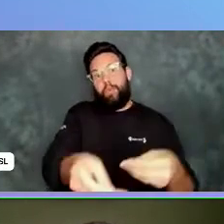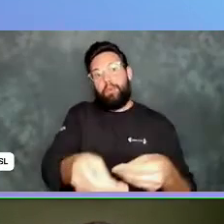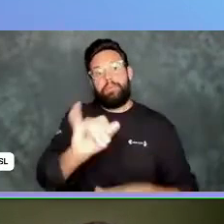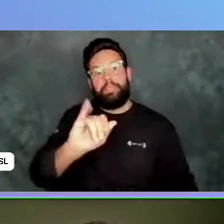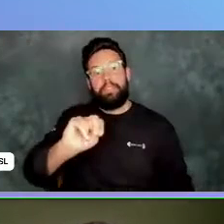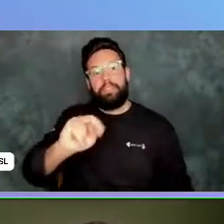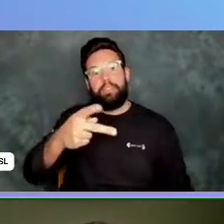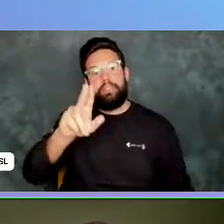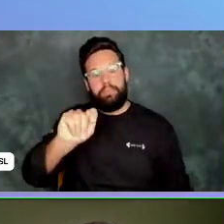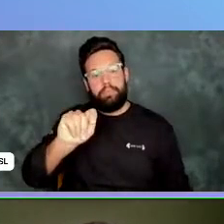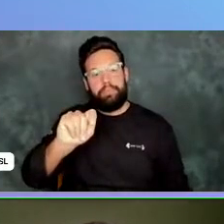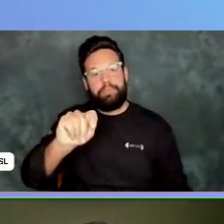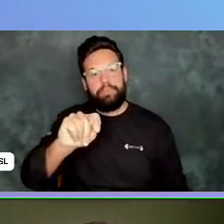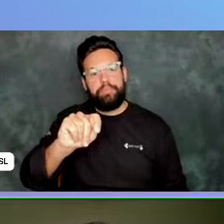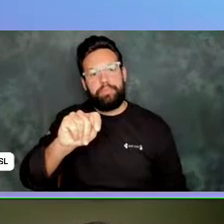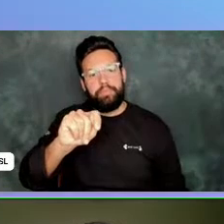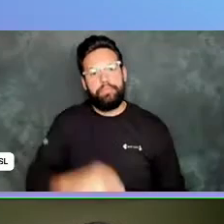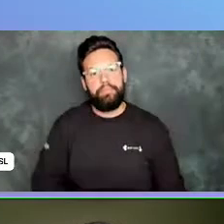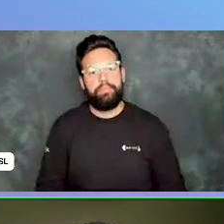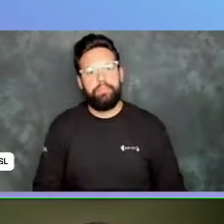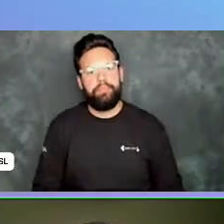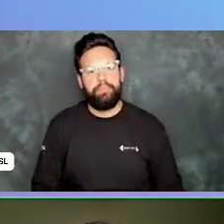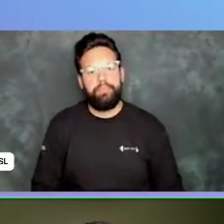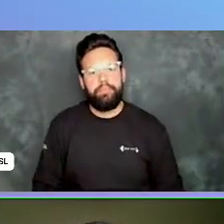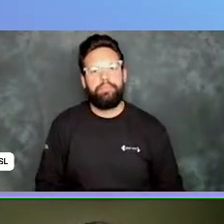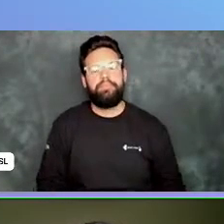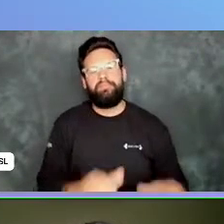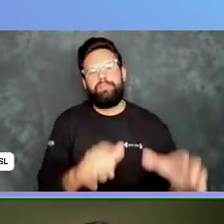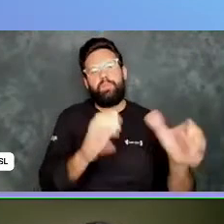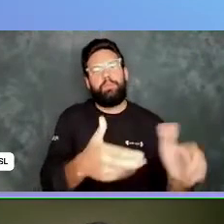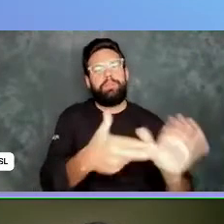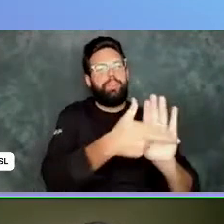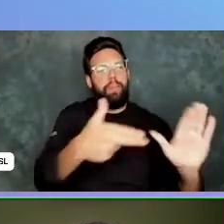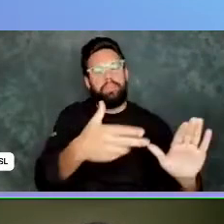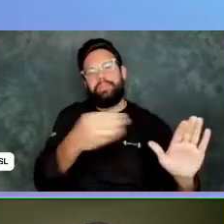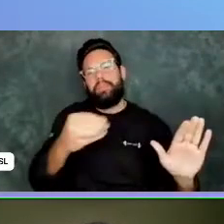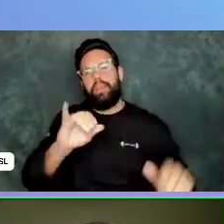visible and accessible names to form inputs. At its most